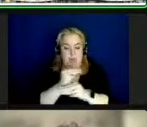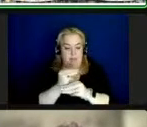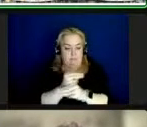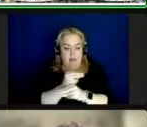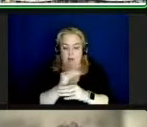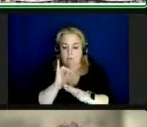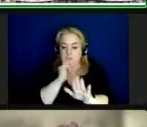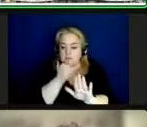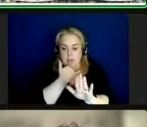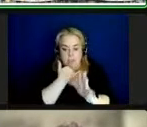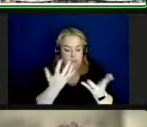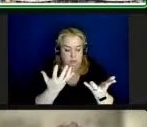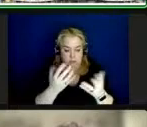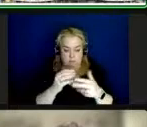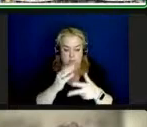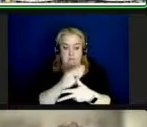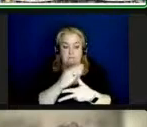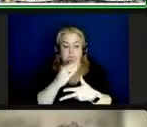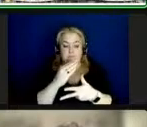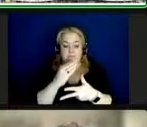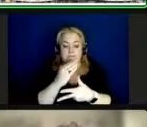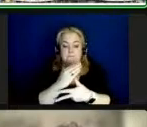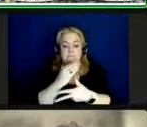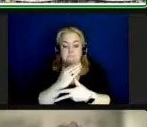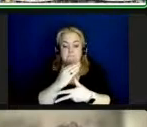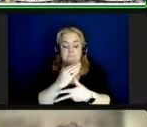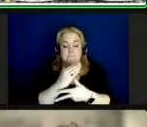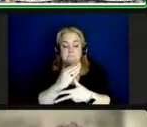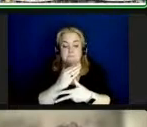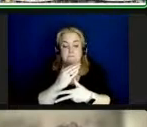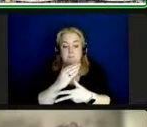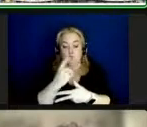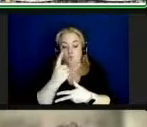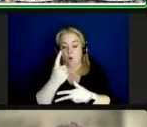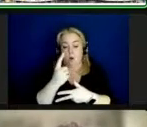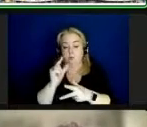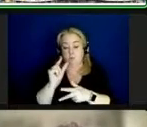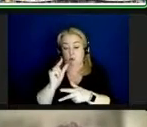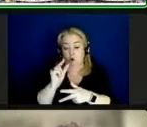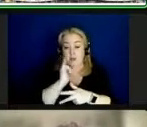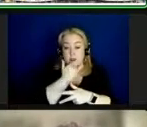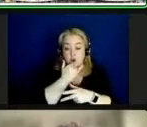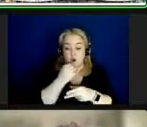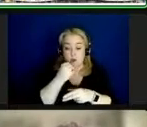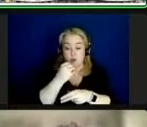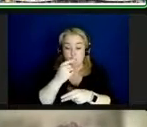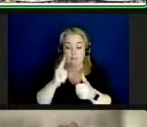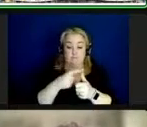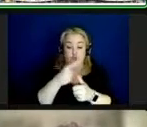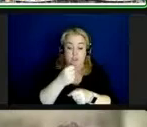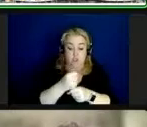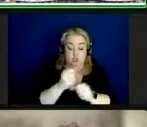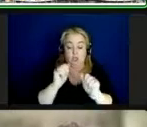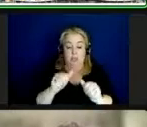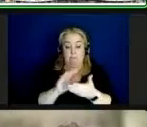PROCESS. FIRST WE REVIEW ERROR IS PRETTY SIMPLE JUST MAKING SURE THAT